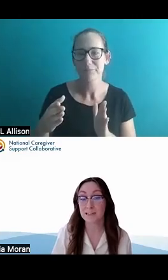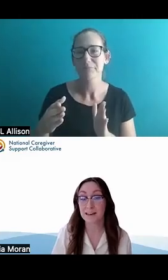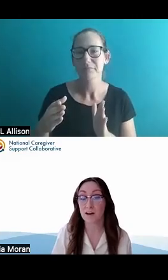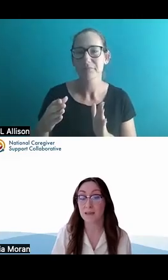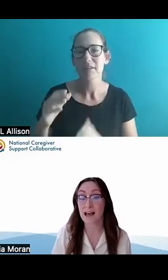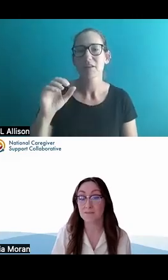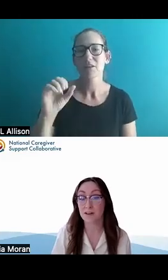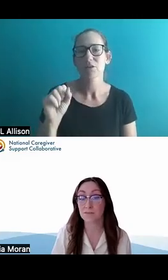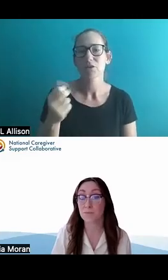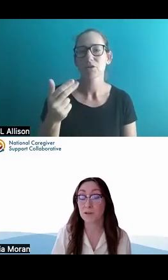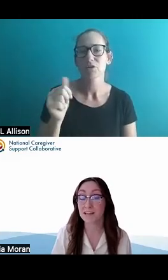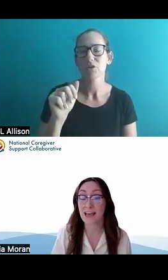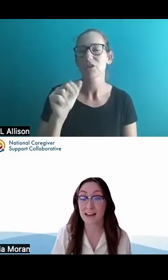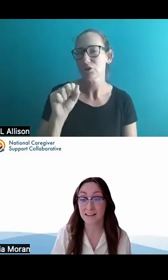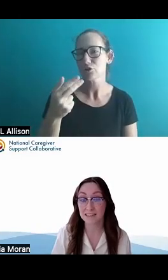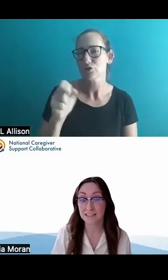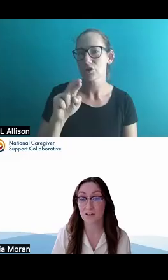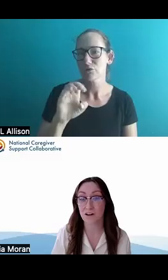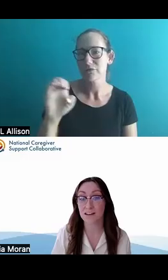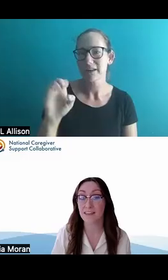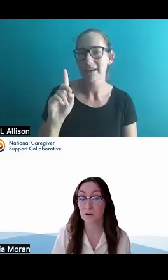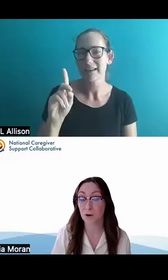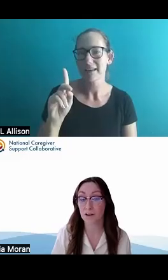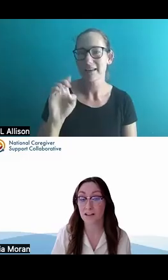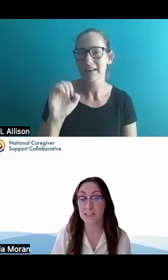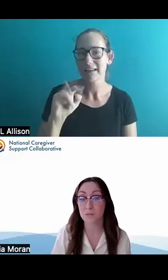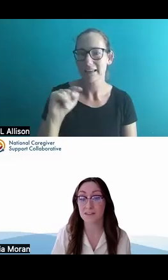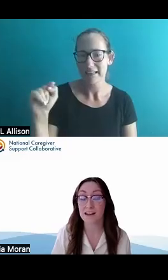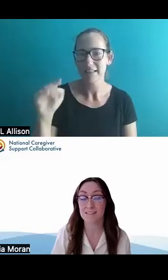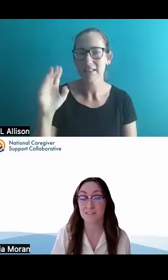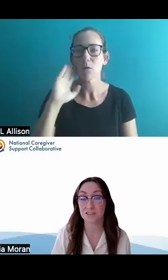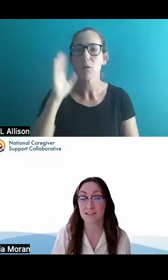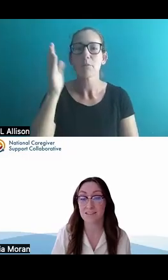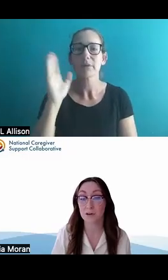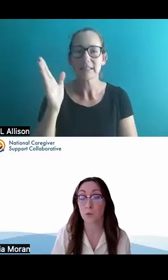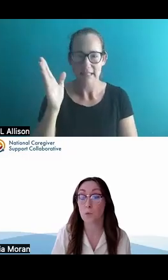presenting on behalf of Community Catalyst on their work aligned with National Strategy Goal